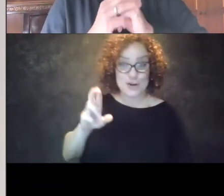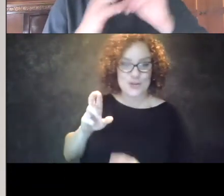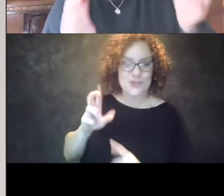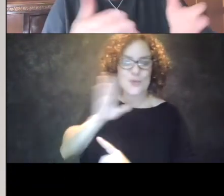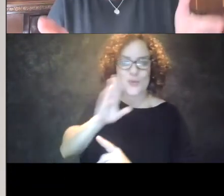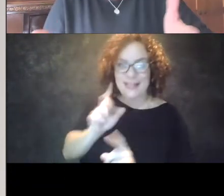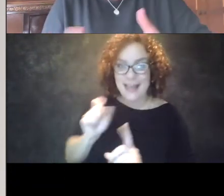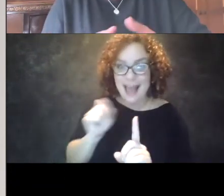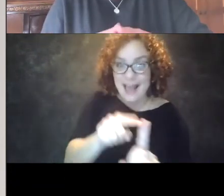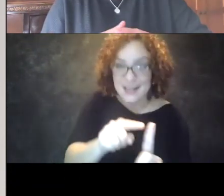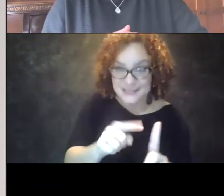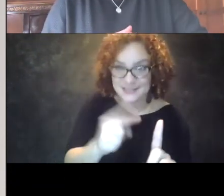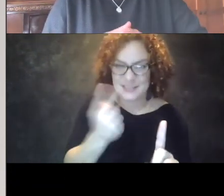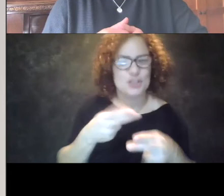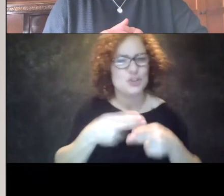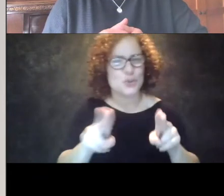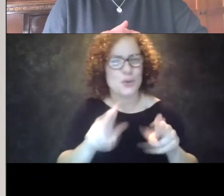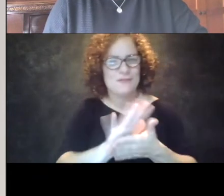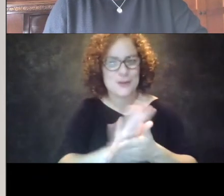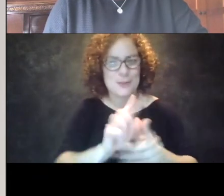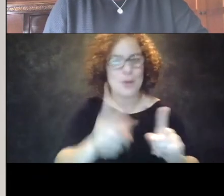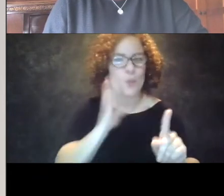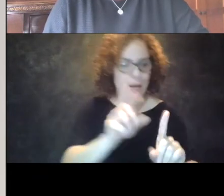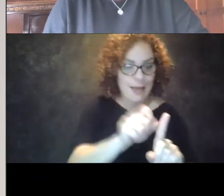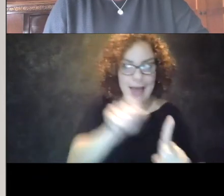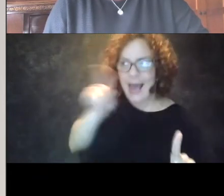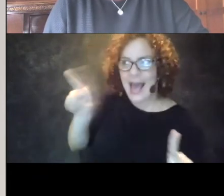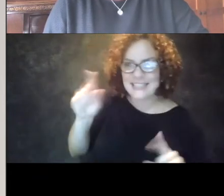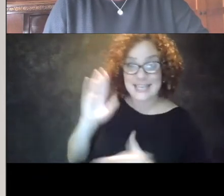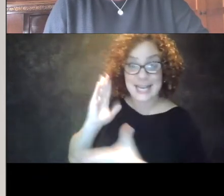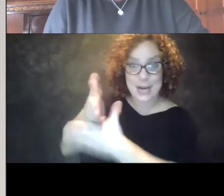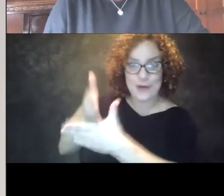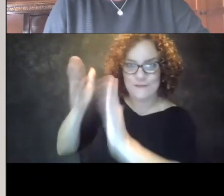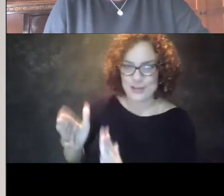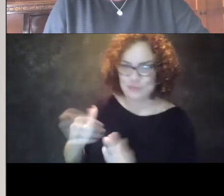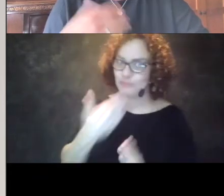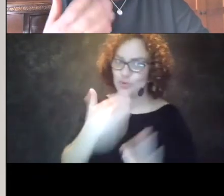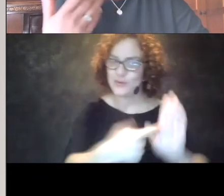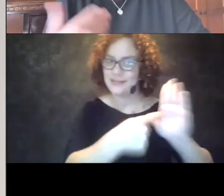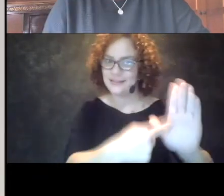to ask a question to the intervener so this is going to show you a good example of how